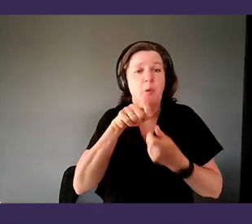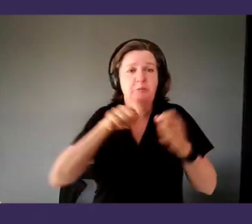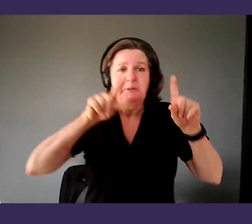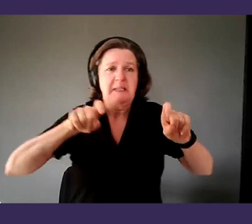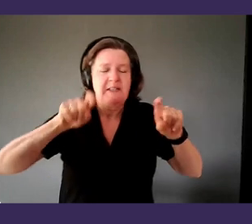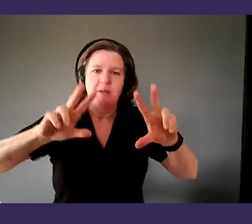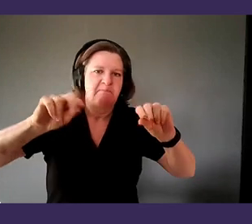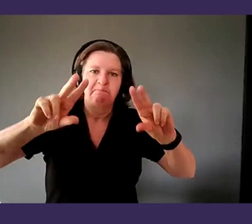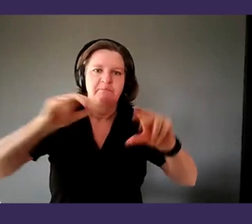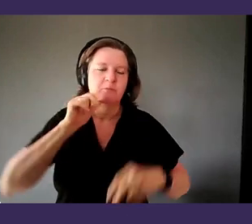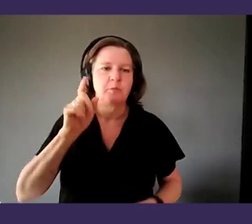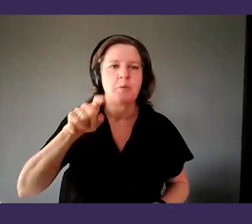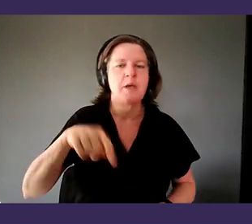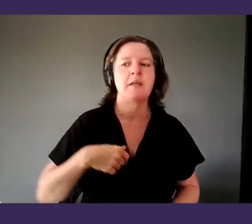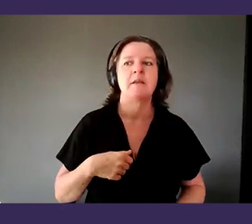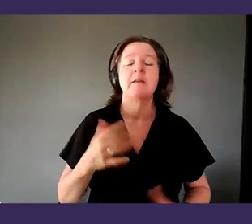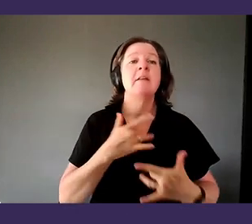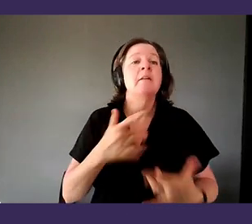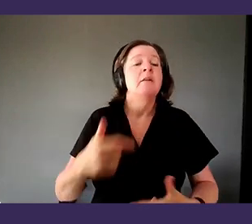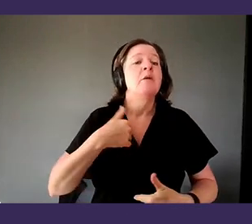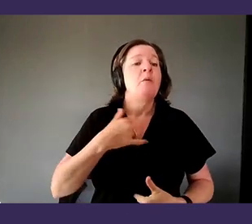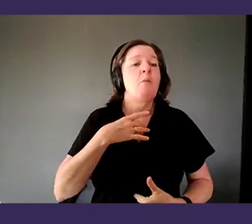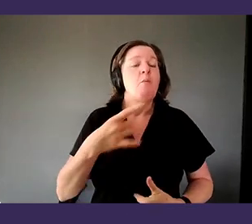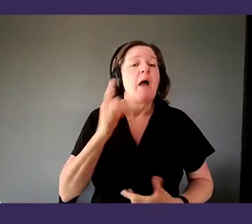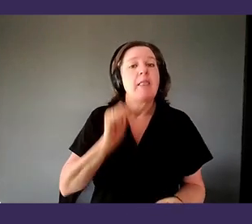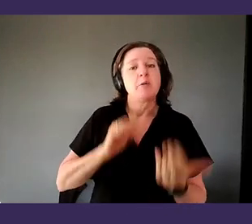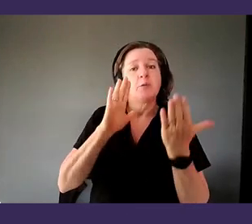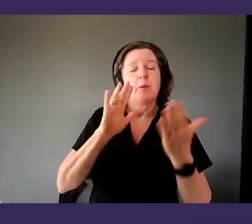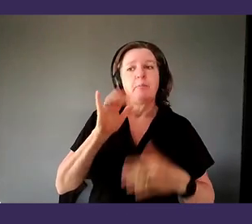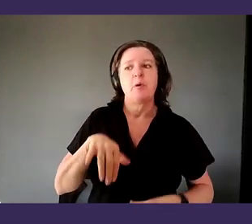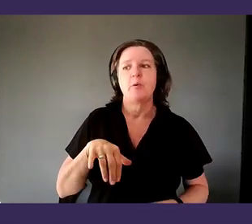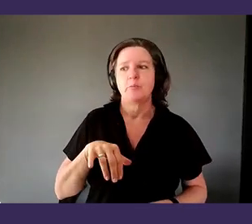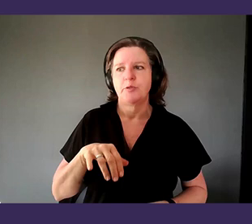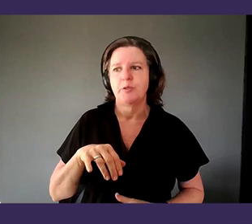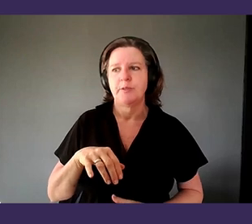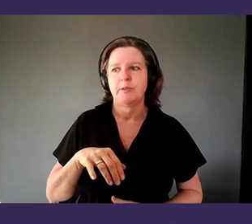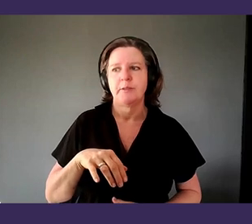Typically the way I like to approach this when we have that initial call